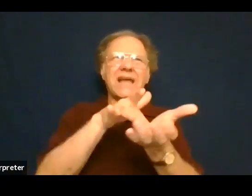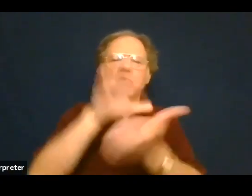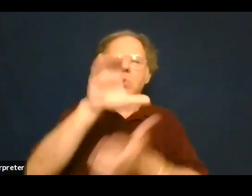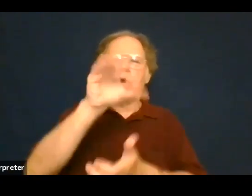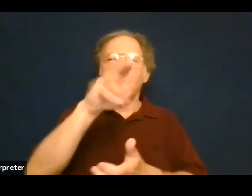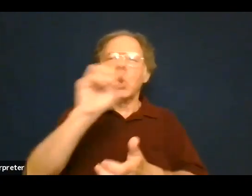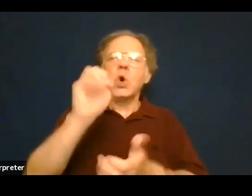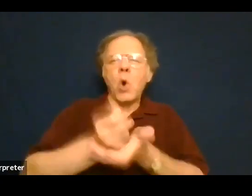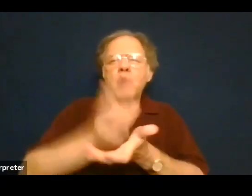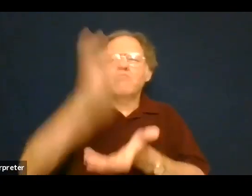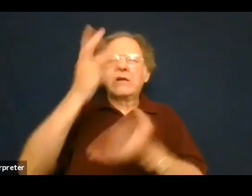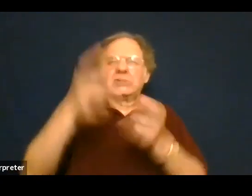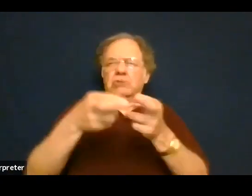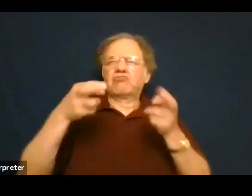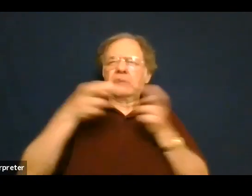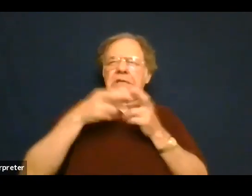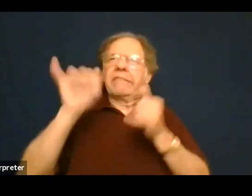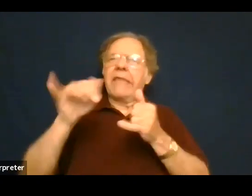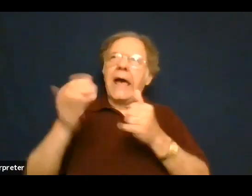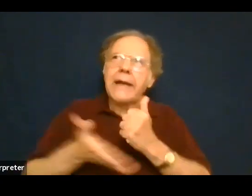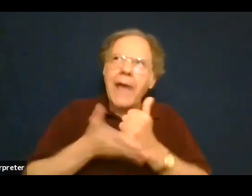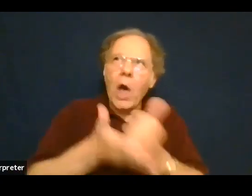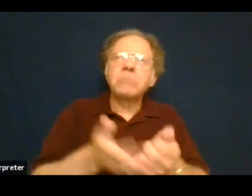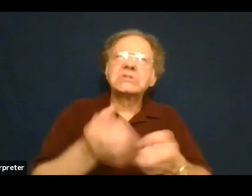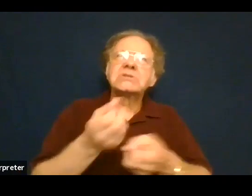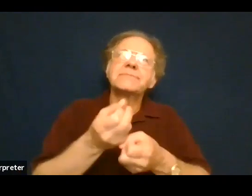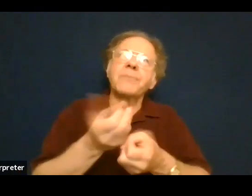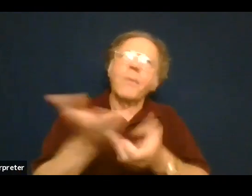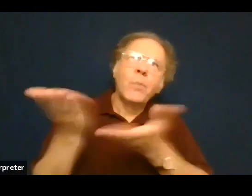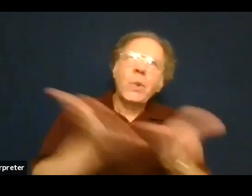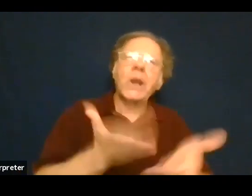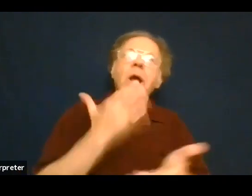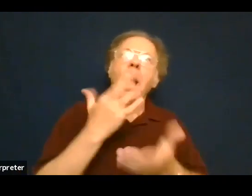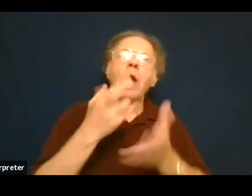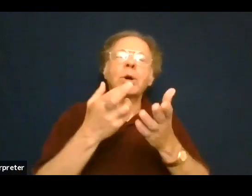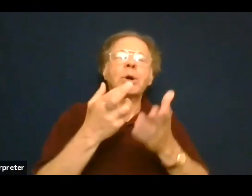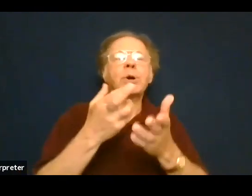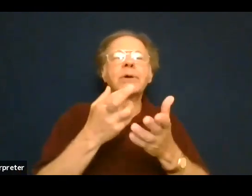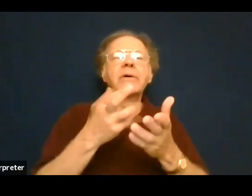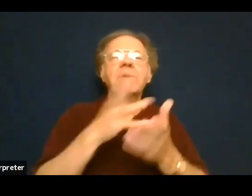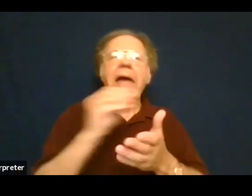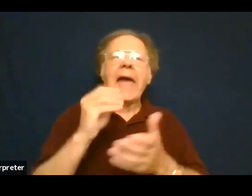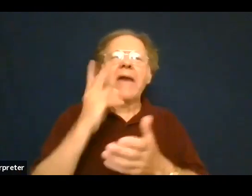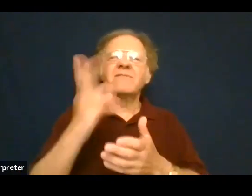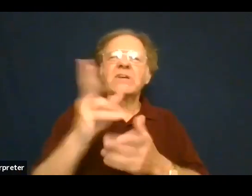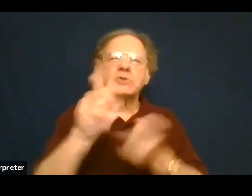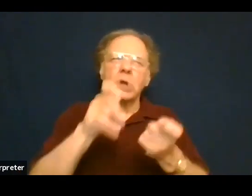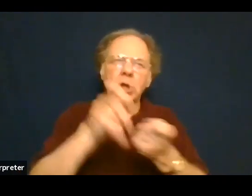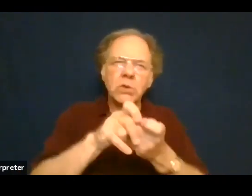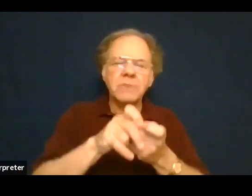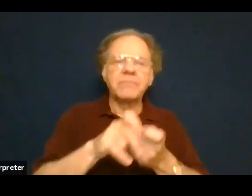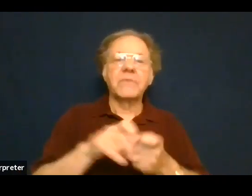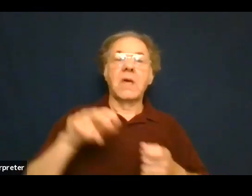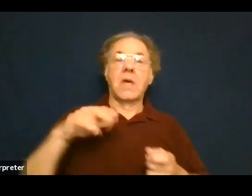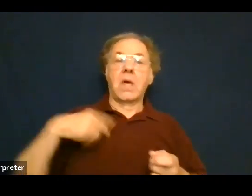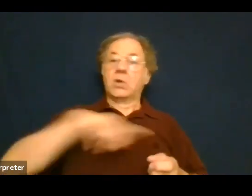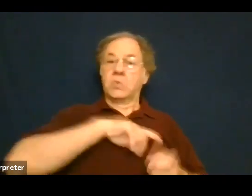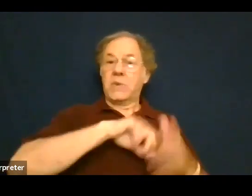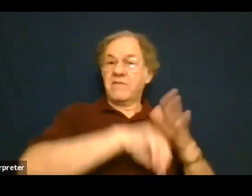color vision and visual acuity. And so, to that extent, the foundation is also supporting some researchers who